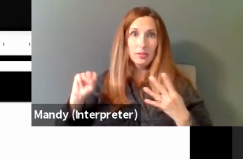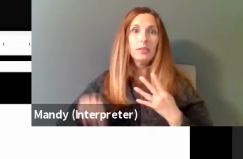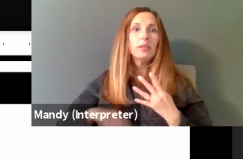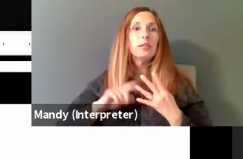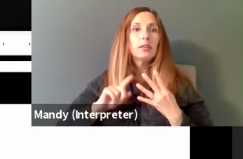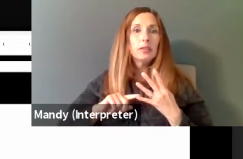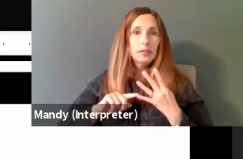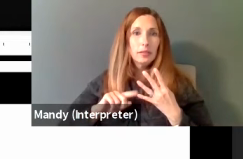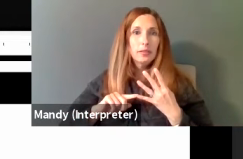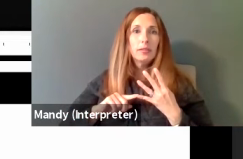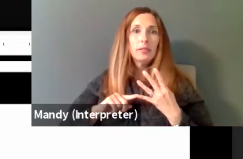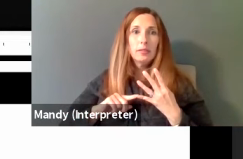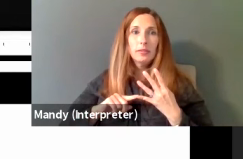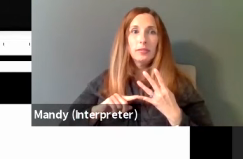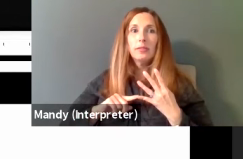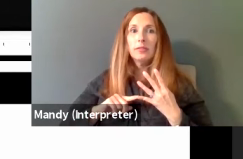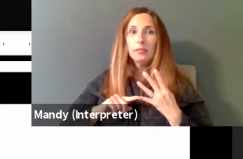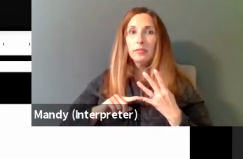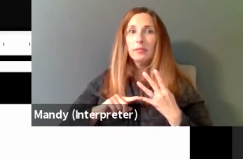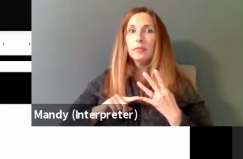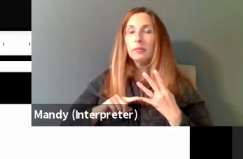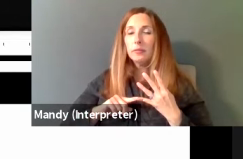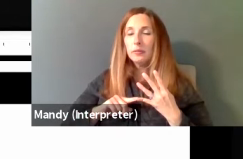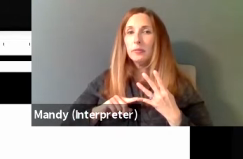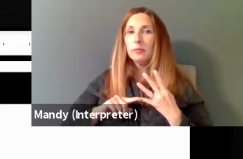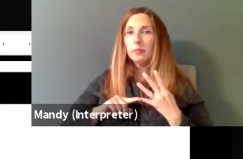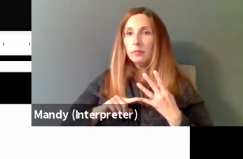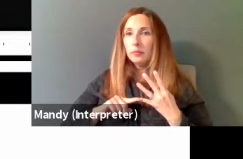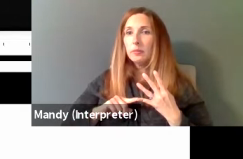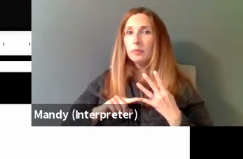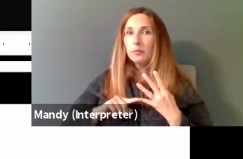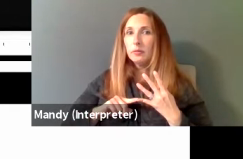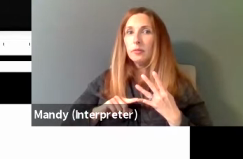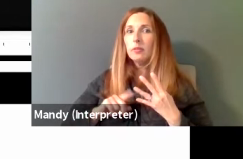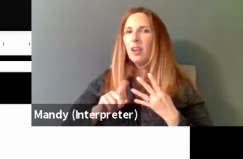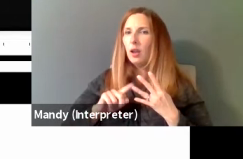but you're going to want to know who in your organization already speaks languages, right?